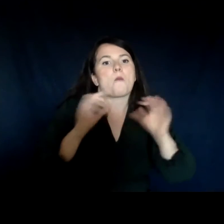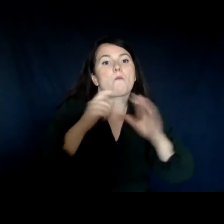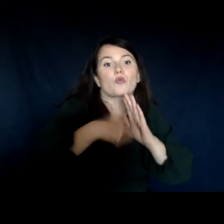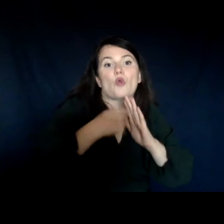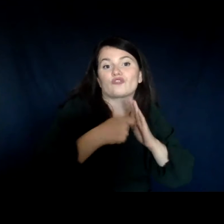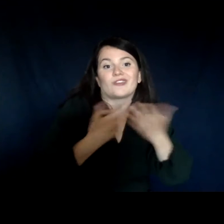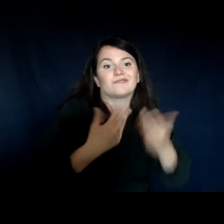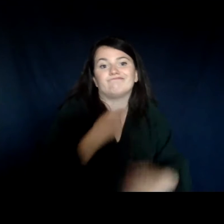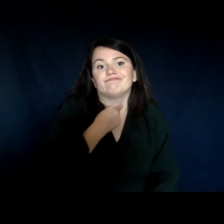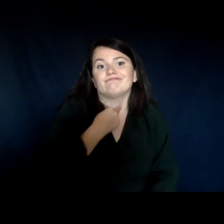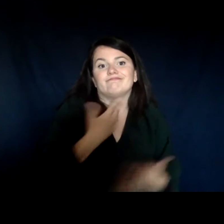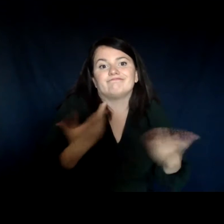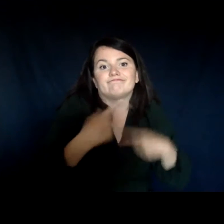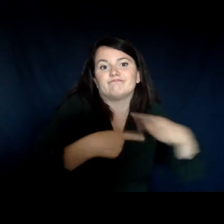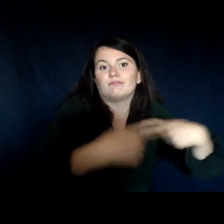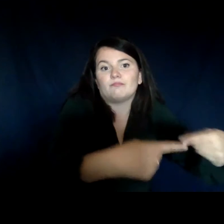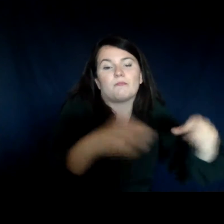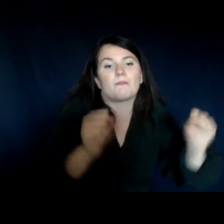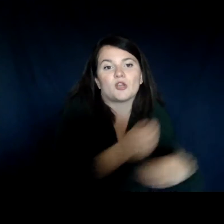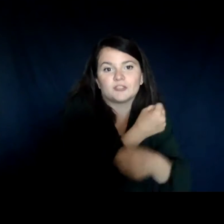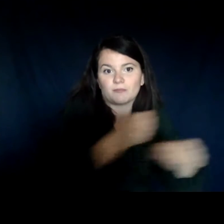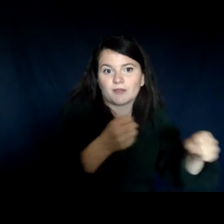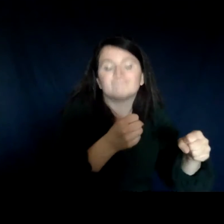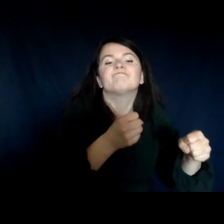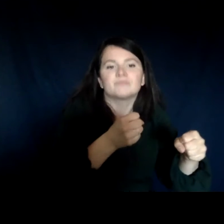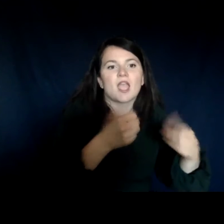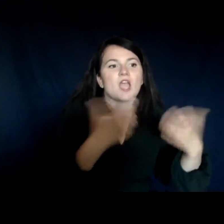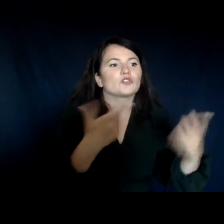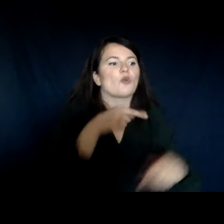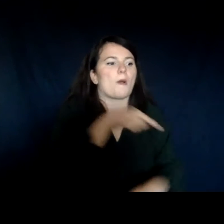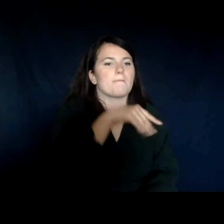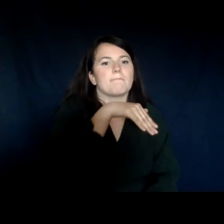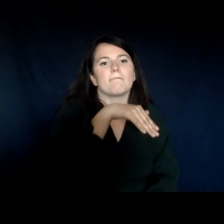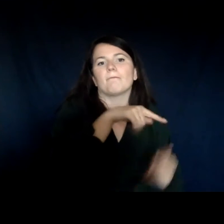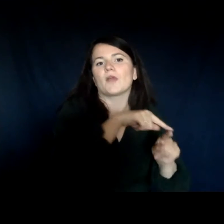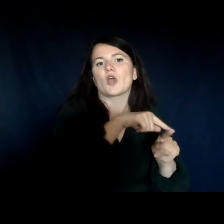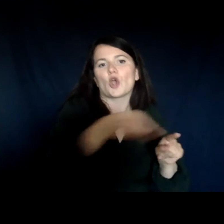by the Member States, the beneficiaries or the intermediate bodies.